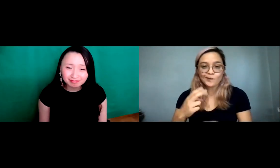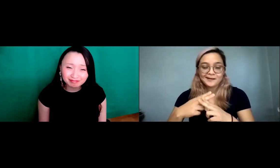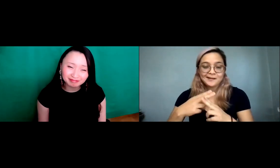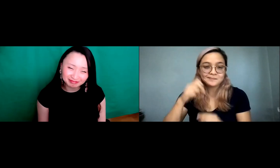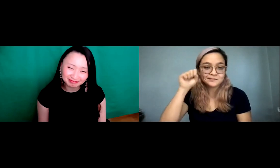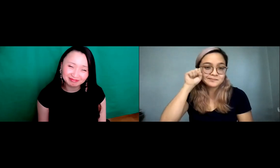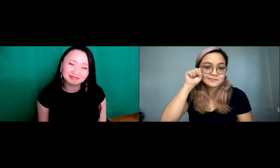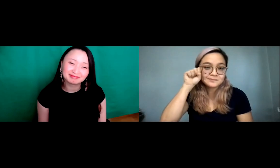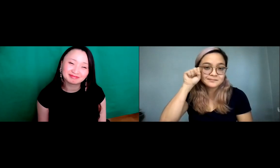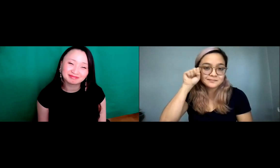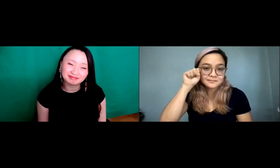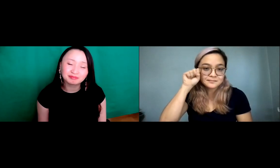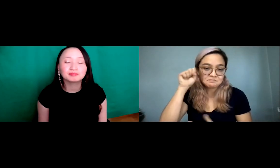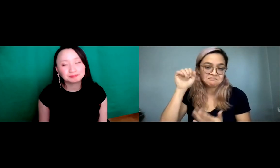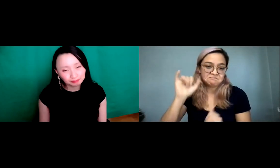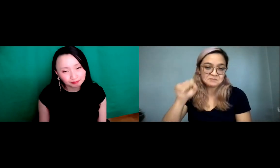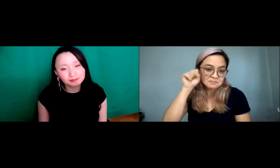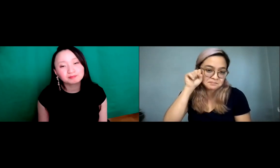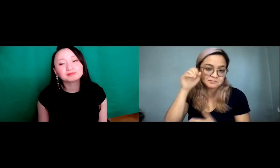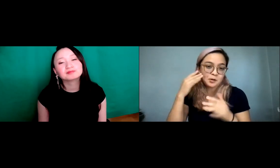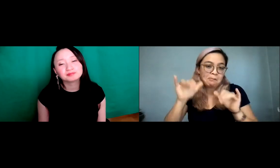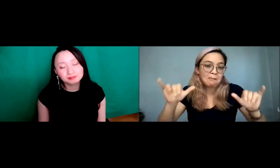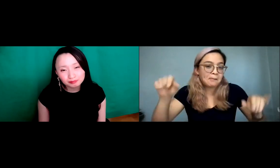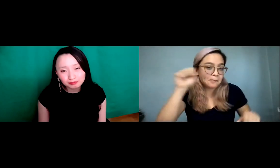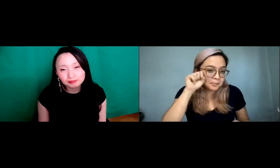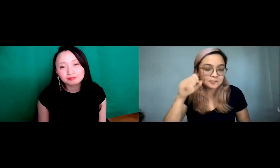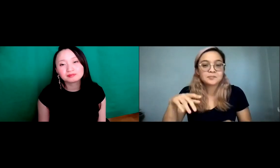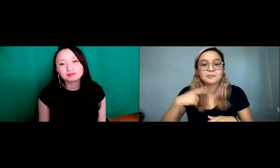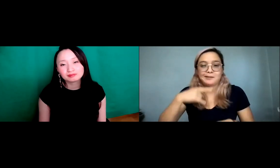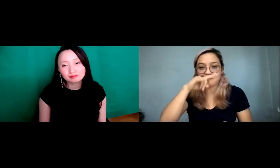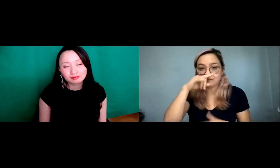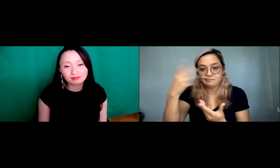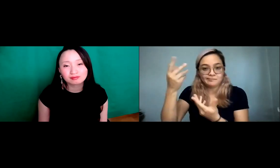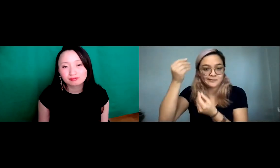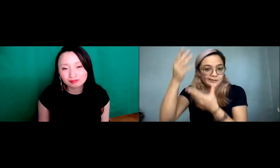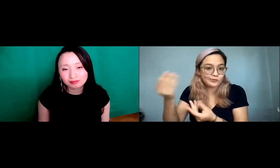oftentimes we have preconceived notions about our signings, you know so far why I had this